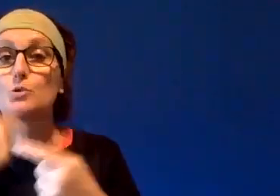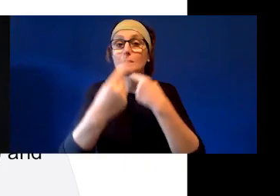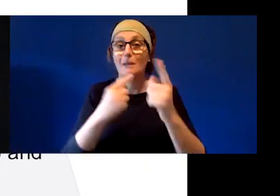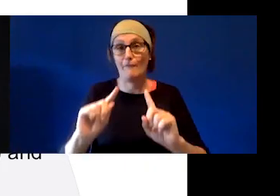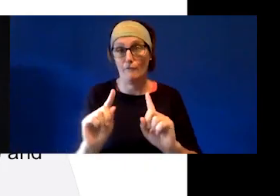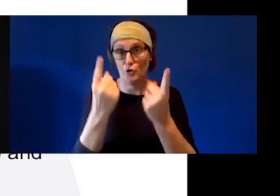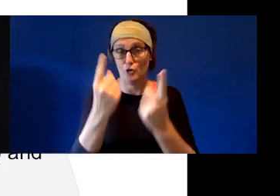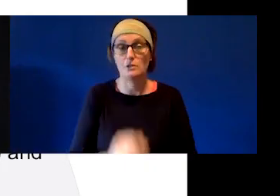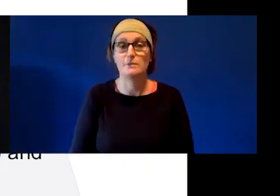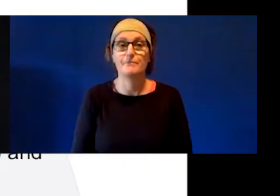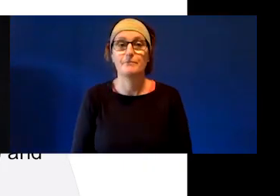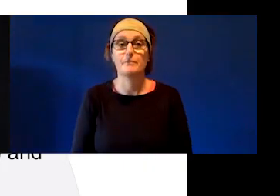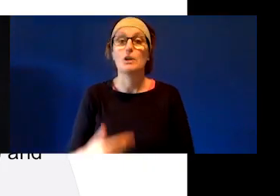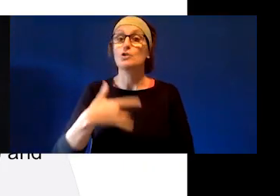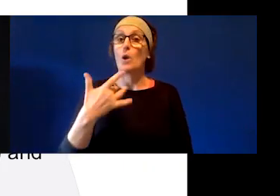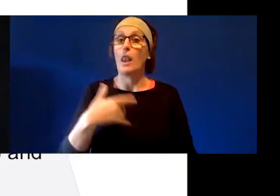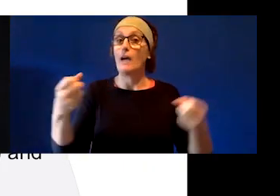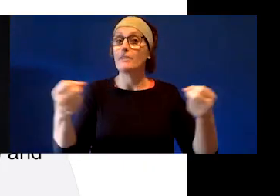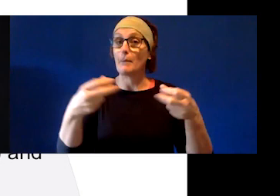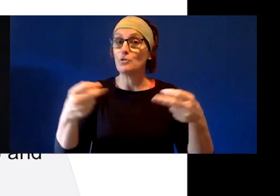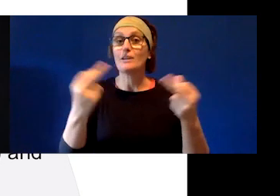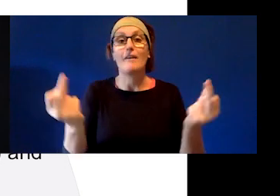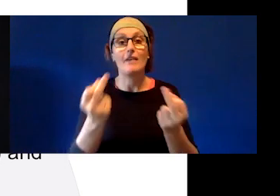First live captioning is available via StreamText.